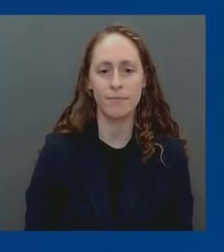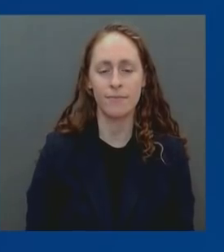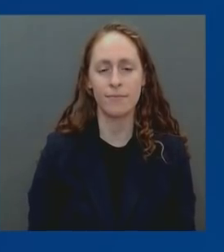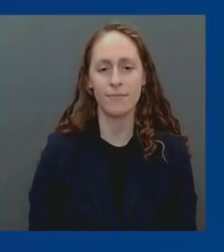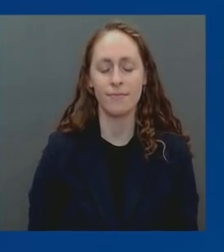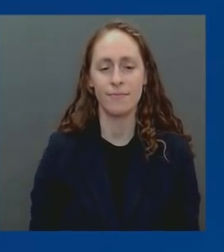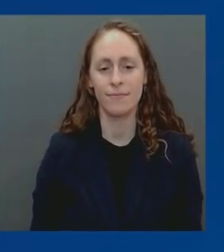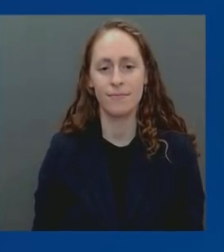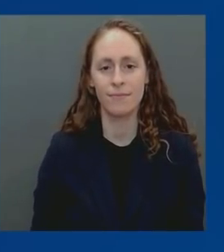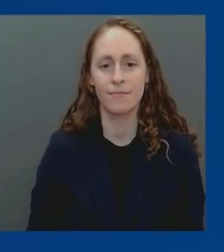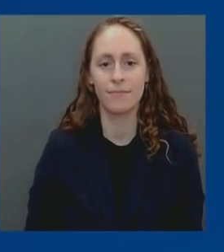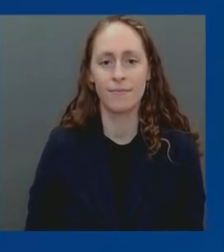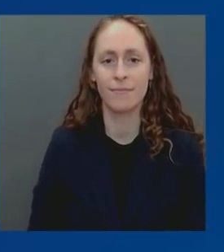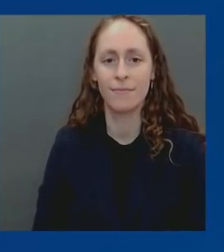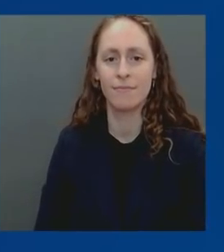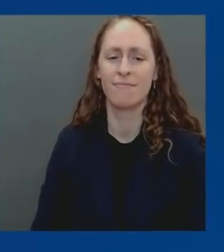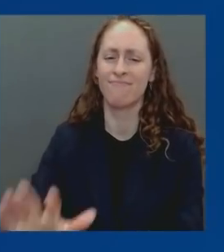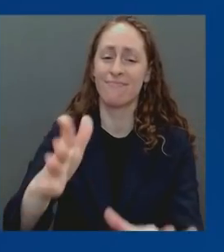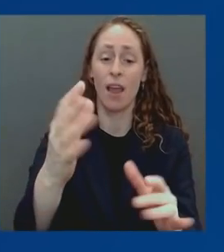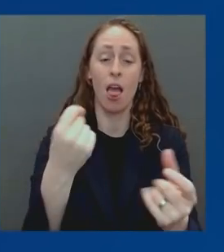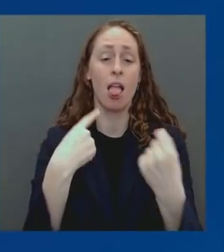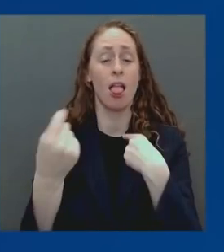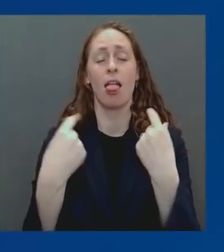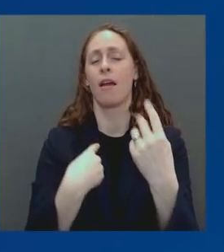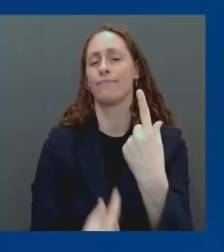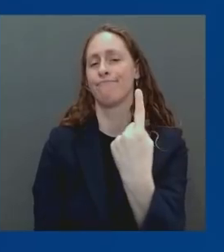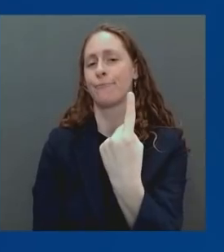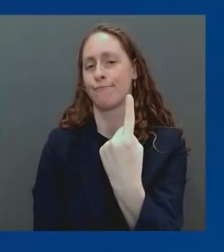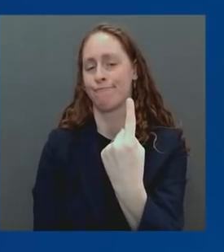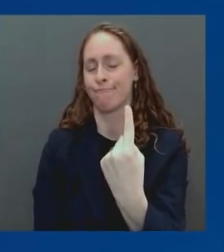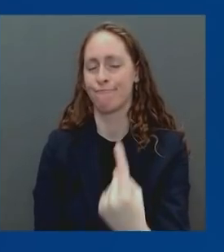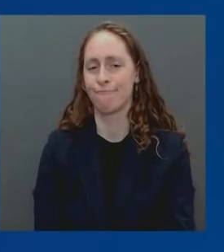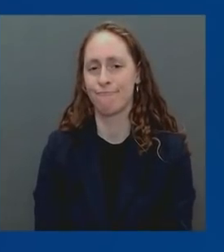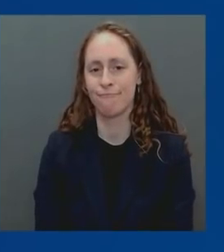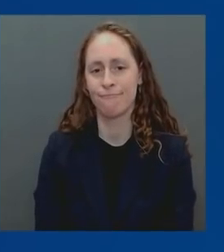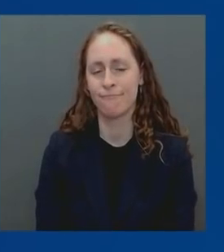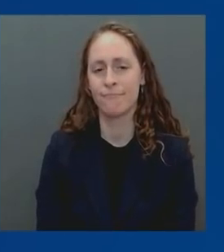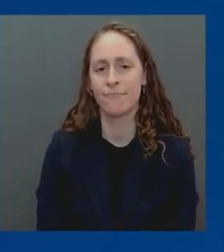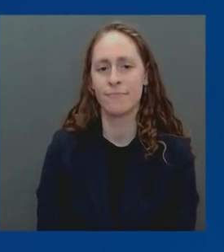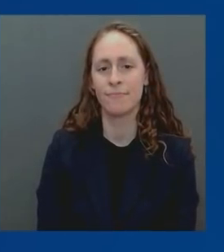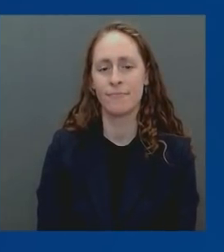First, let's go to Laura Santhanam at PBS. The Press: Thanks so much.